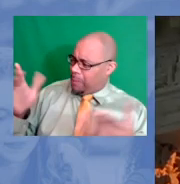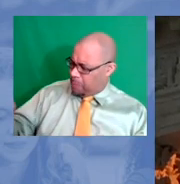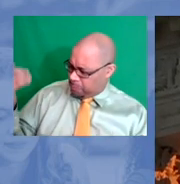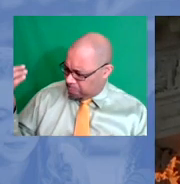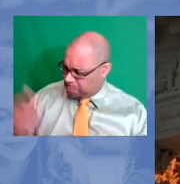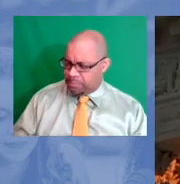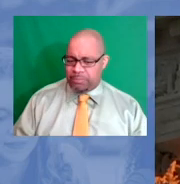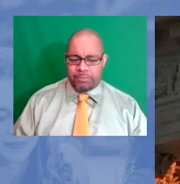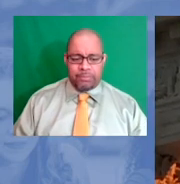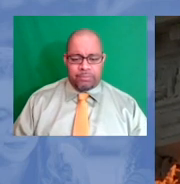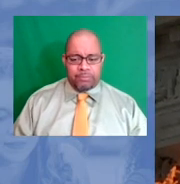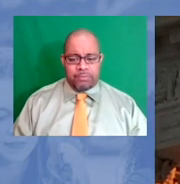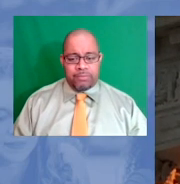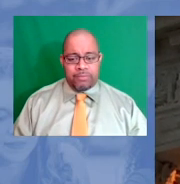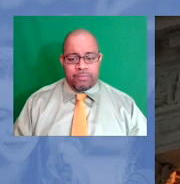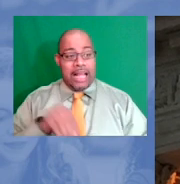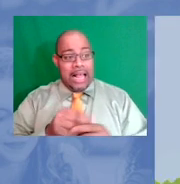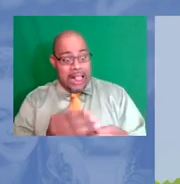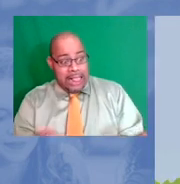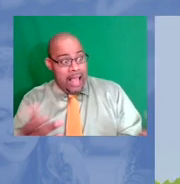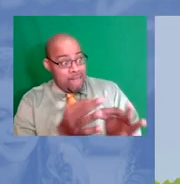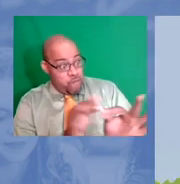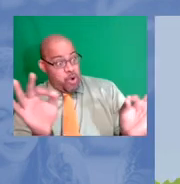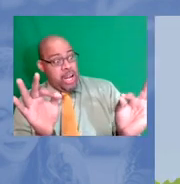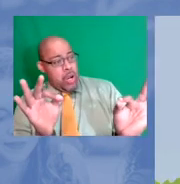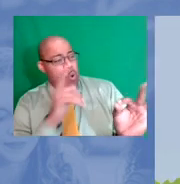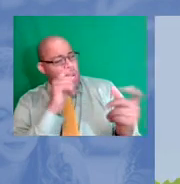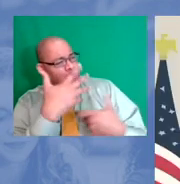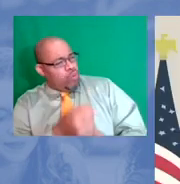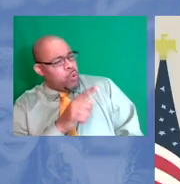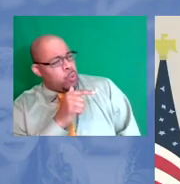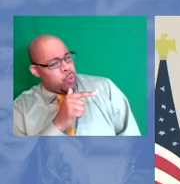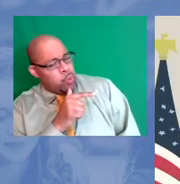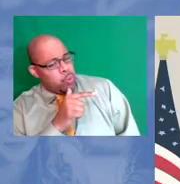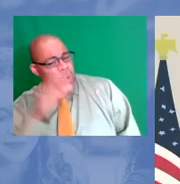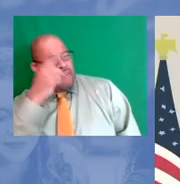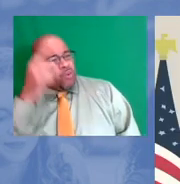IN THIS LAND OF FREE, WHO CAN WE TRUST? BLIND SIDED BY LIES.